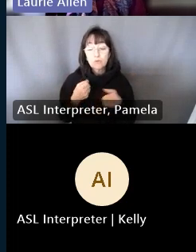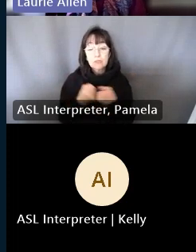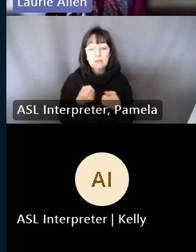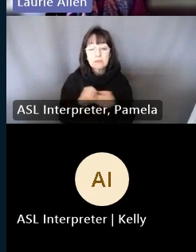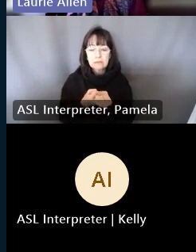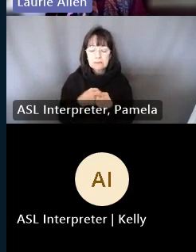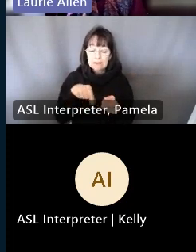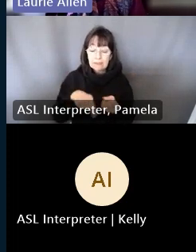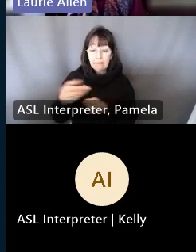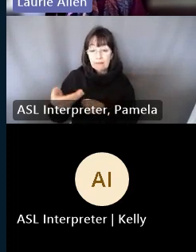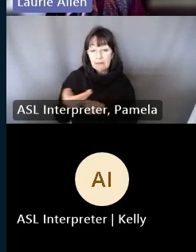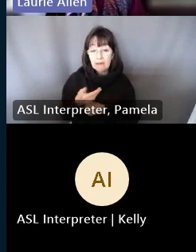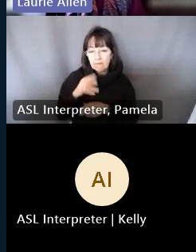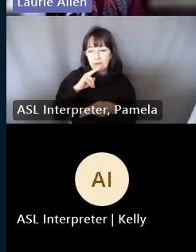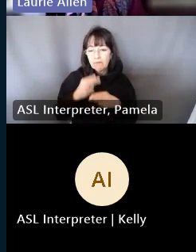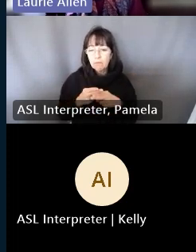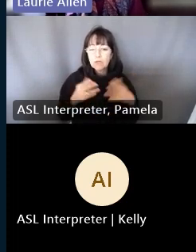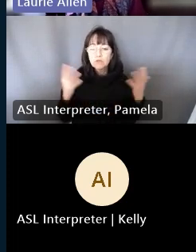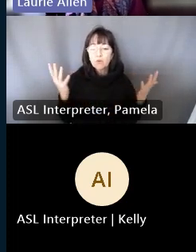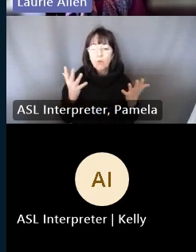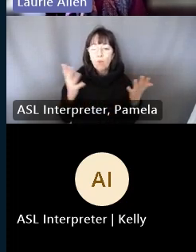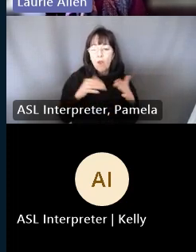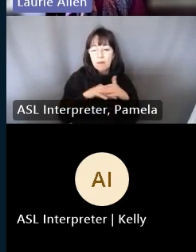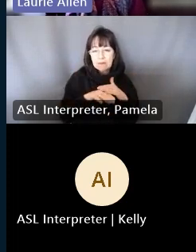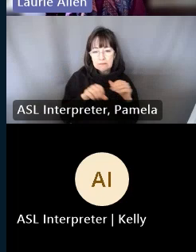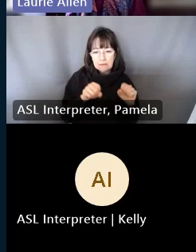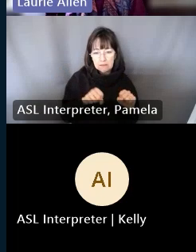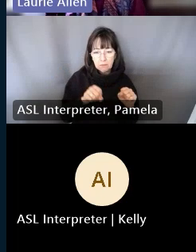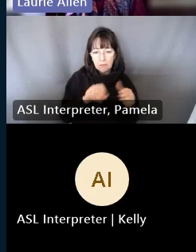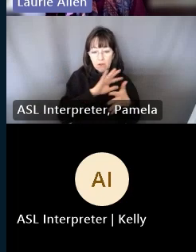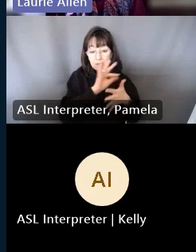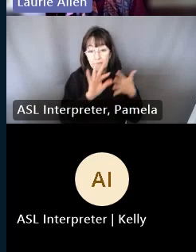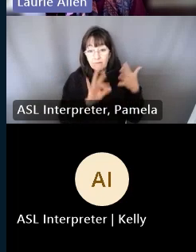mention which accessibility features will be available: ASL interpretation